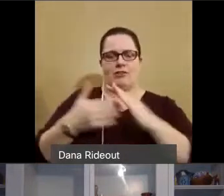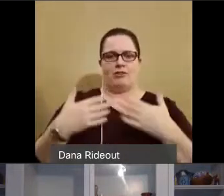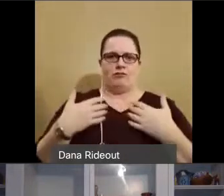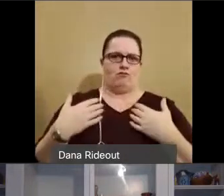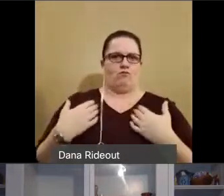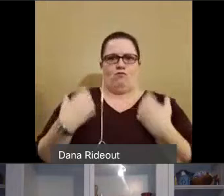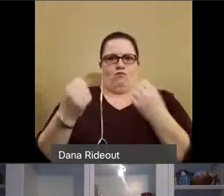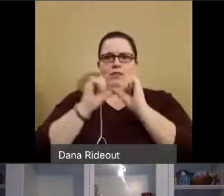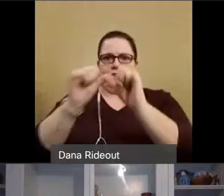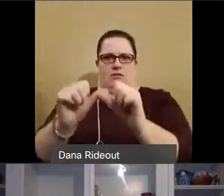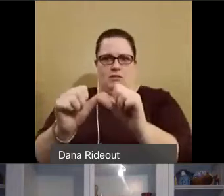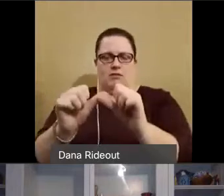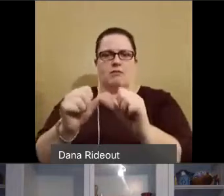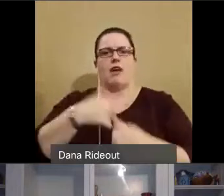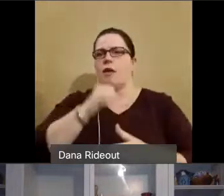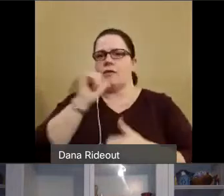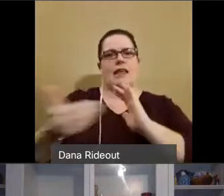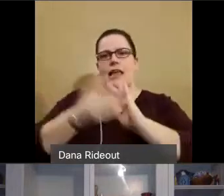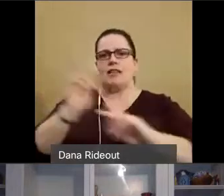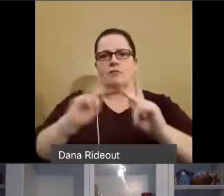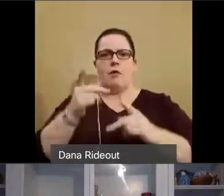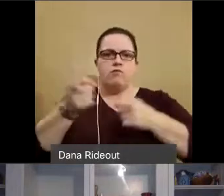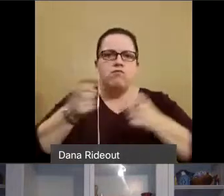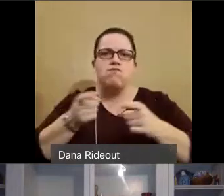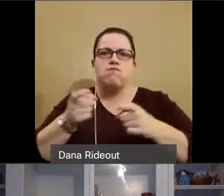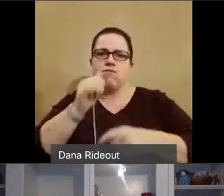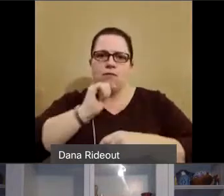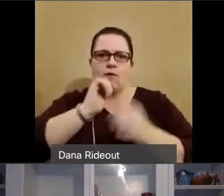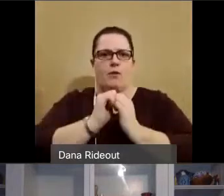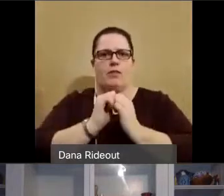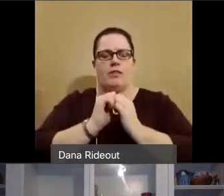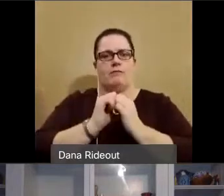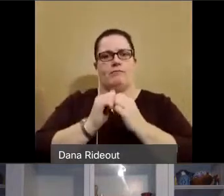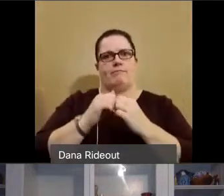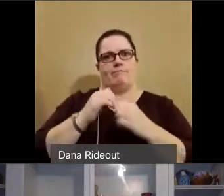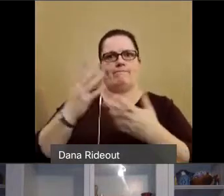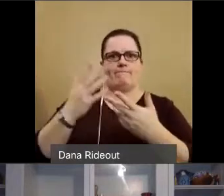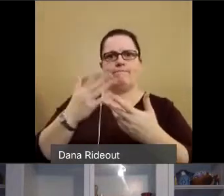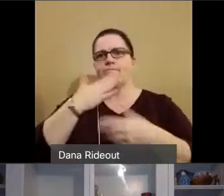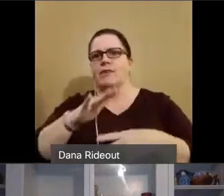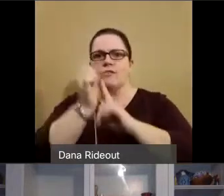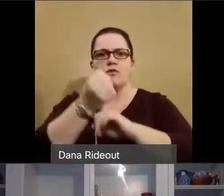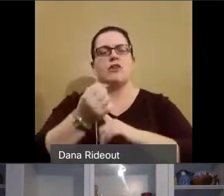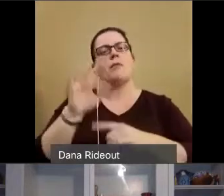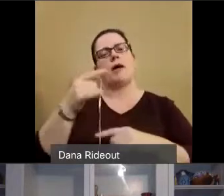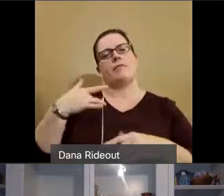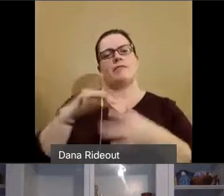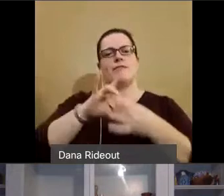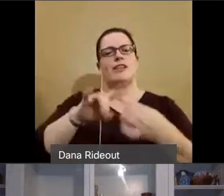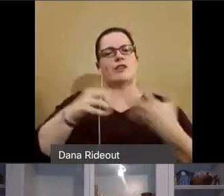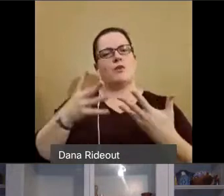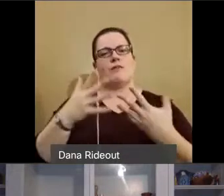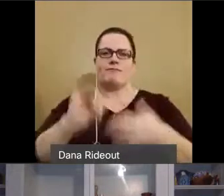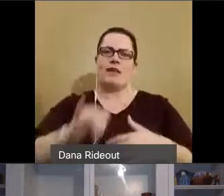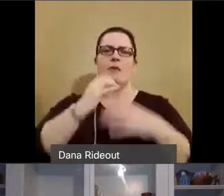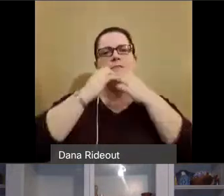Managing or coping with adversity, but I'm concerned about this kind of moral ground that occupies it's political salience. And I think once you start.